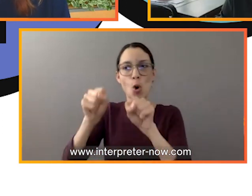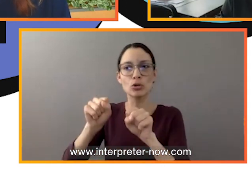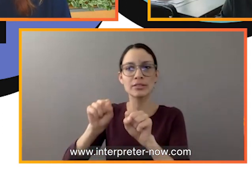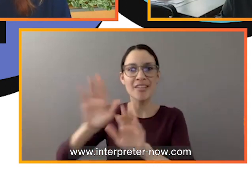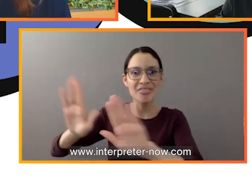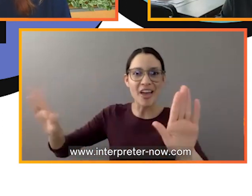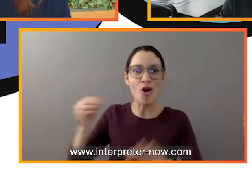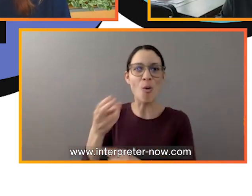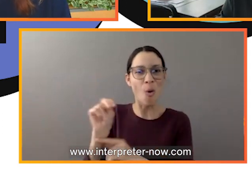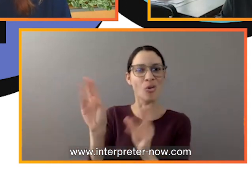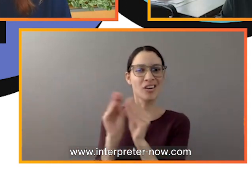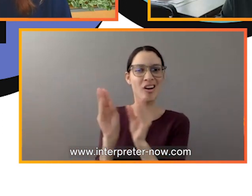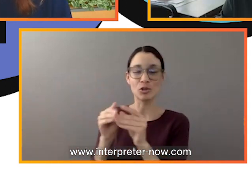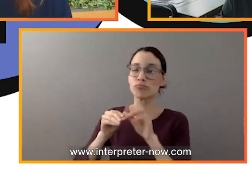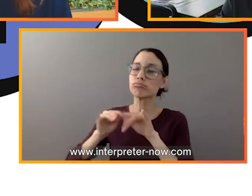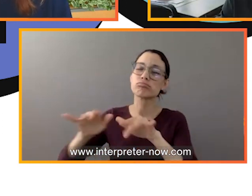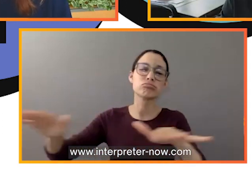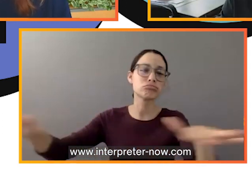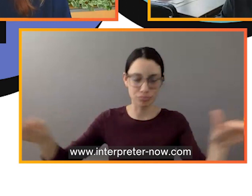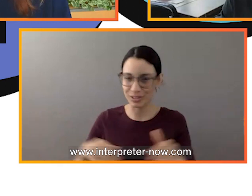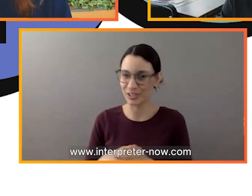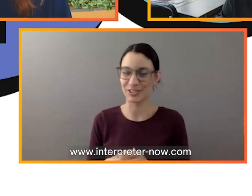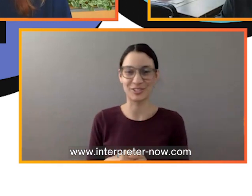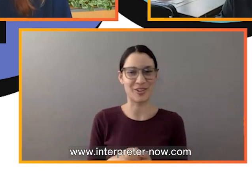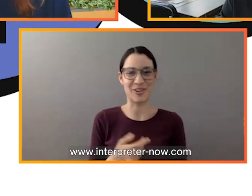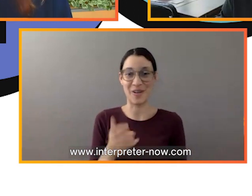So you never know the impact you have by taking a risk.